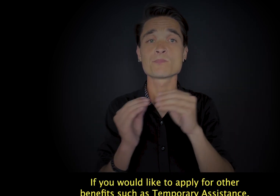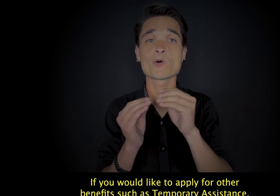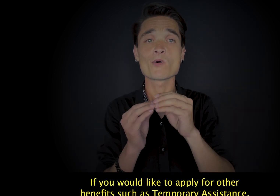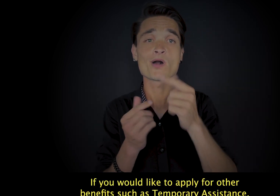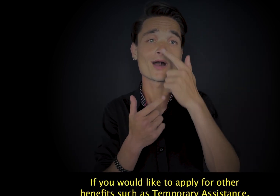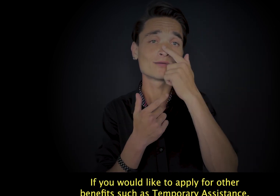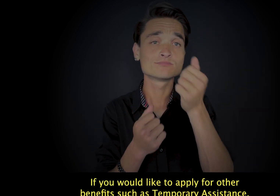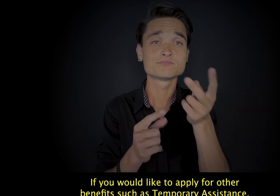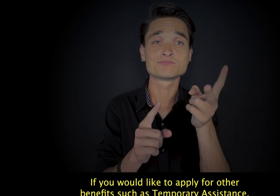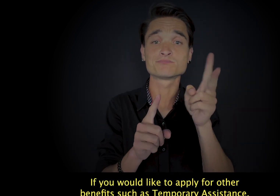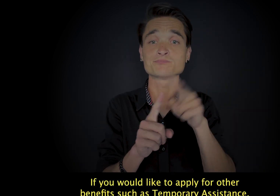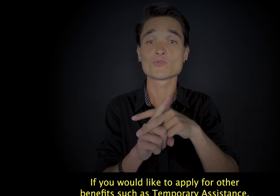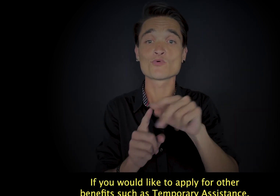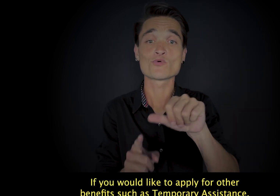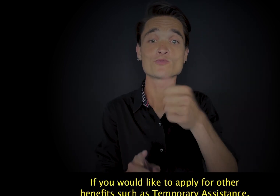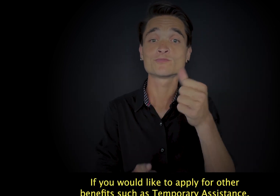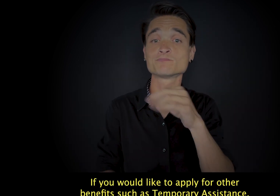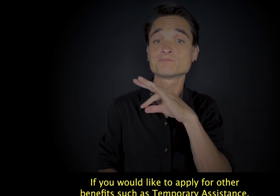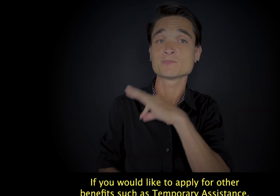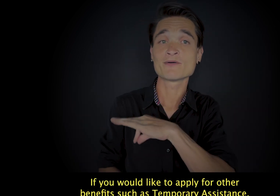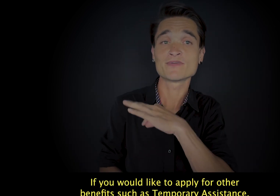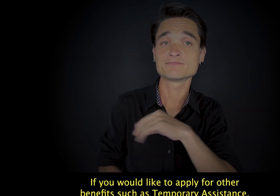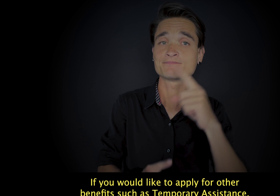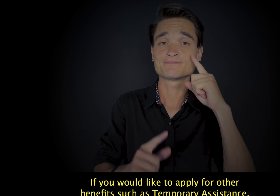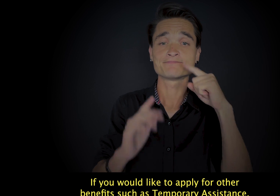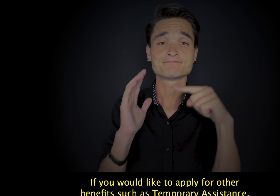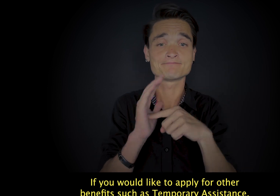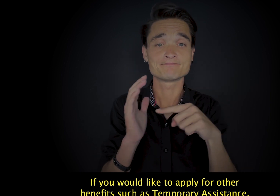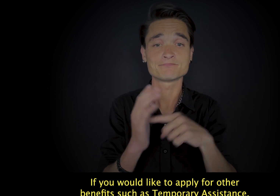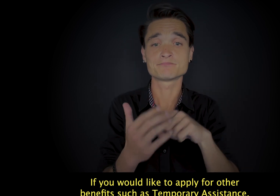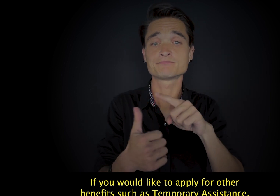If you would like to apply for other benefits such as Temporary Assistance,